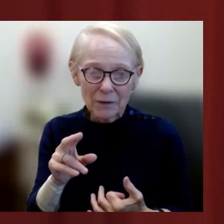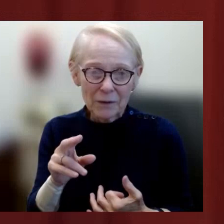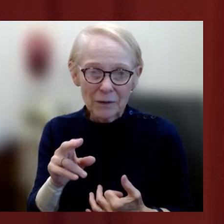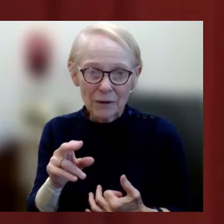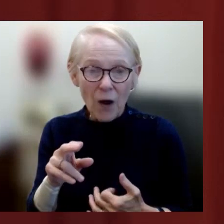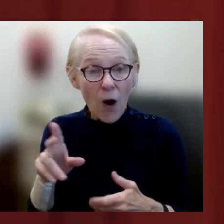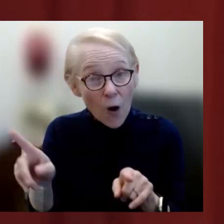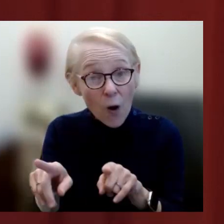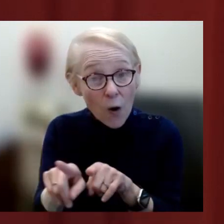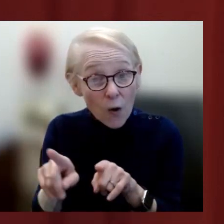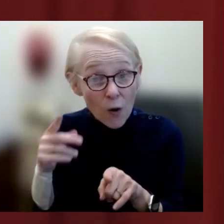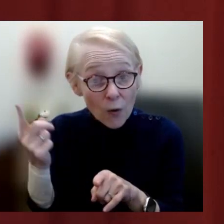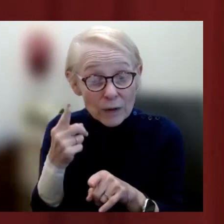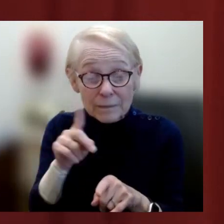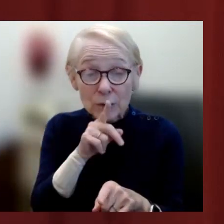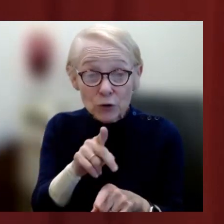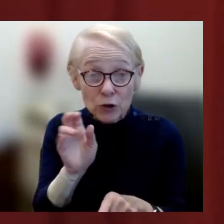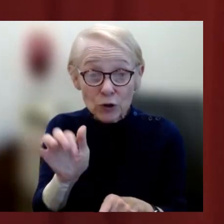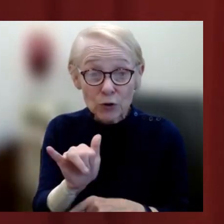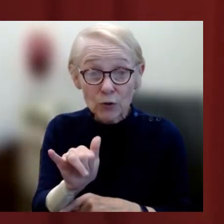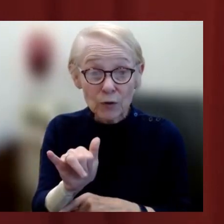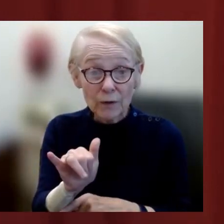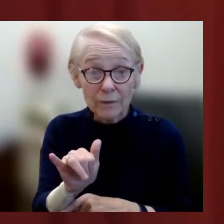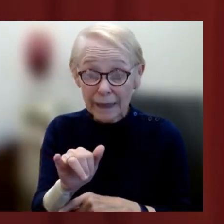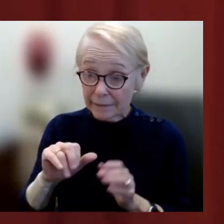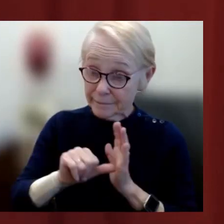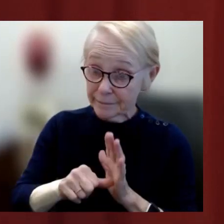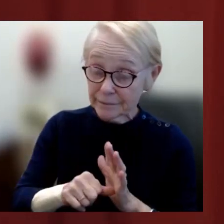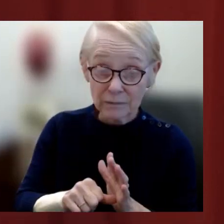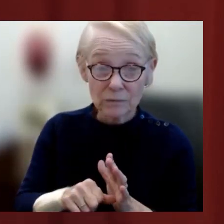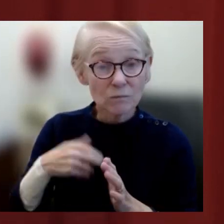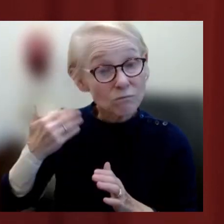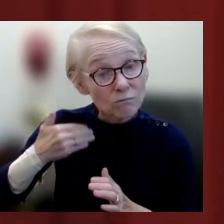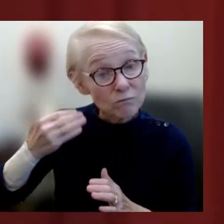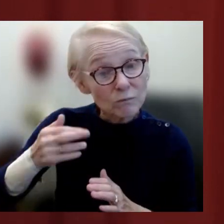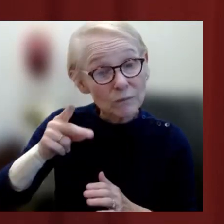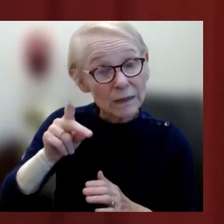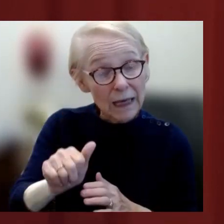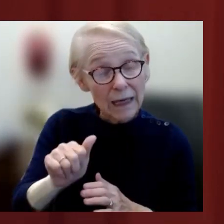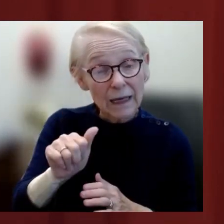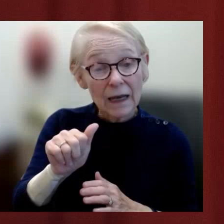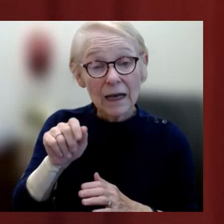sure I know one of the things that they reiterate throughout the pa.gov website is to make sure all